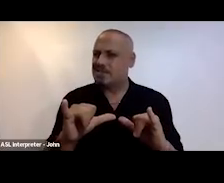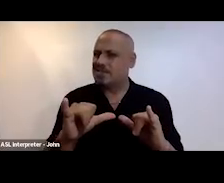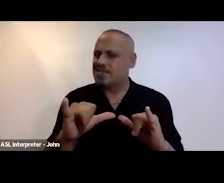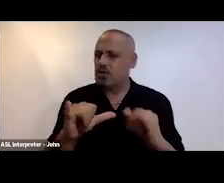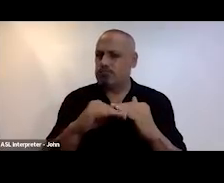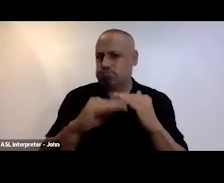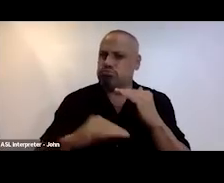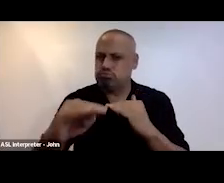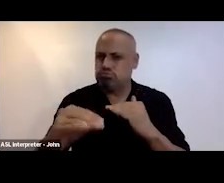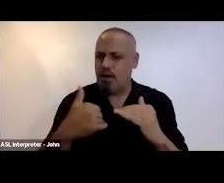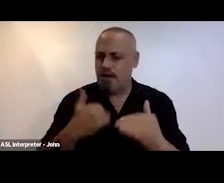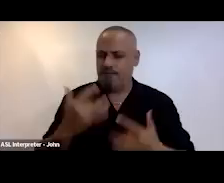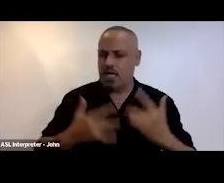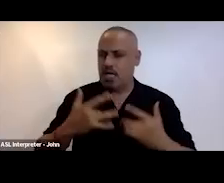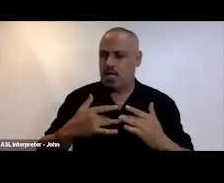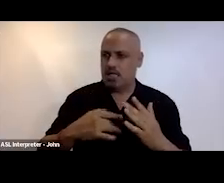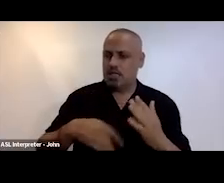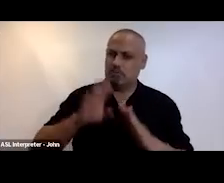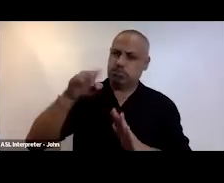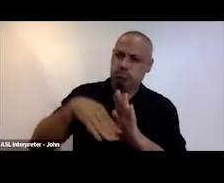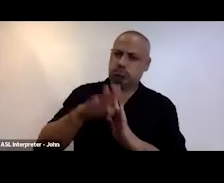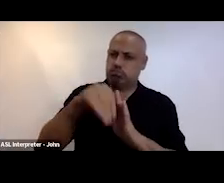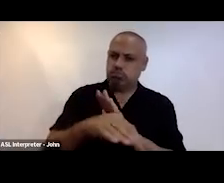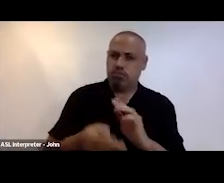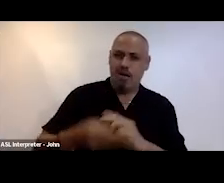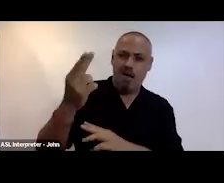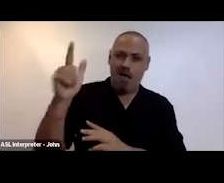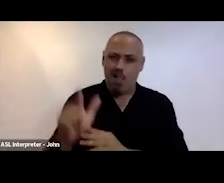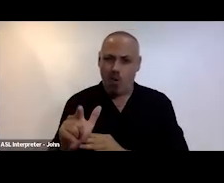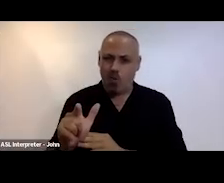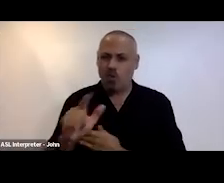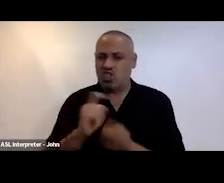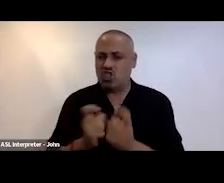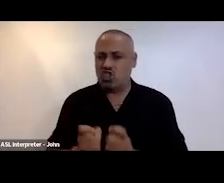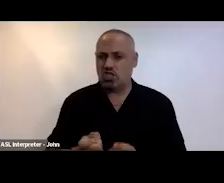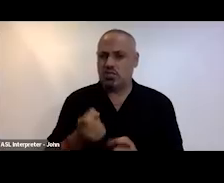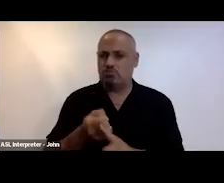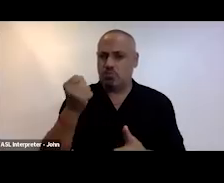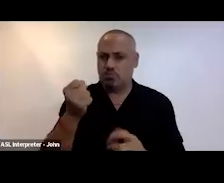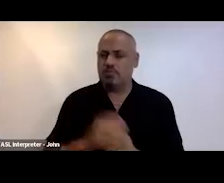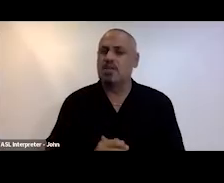to have the mood swings from really high to really low. So it's important I think not to think about